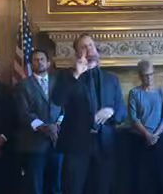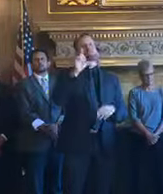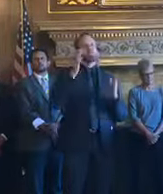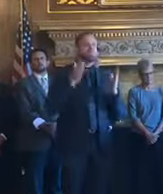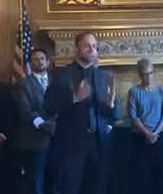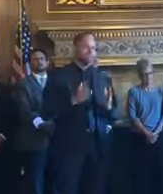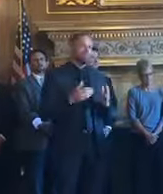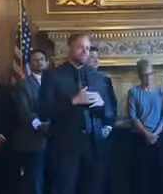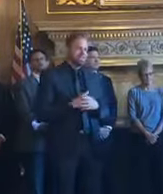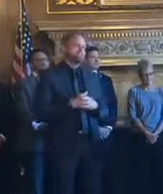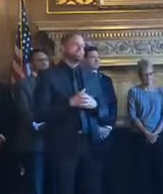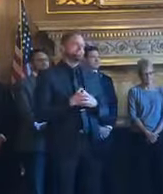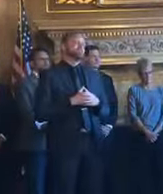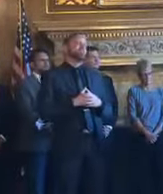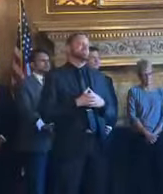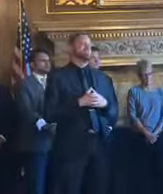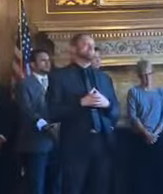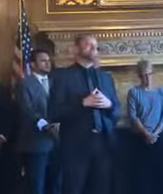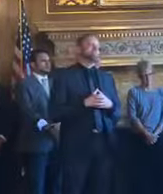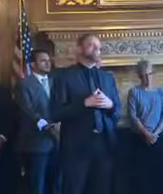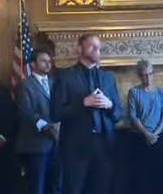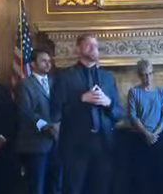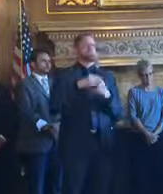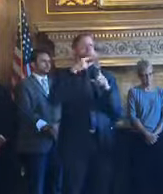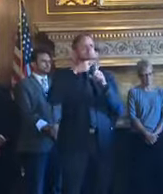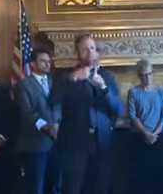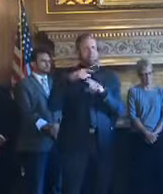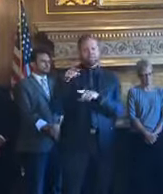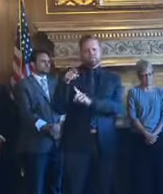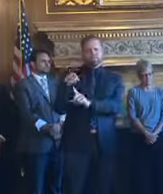the library for the deaf. I am very proud to be a part of this and I support this one hundred percent.